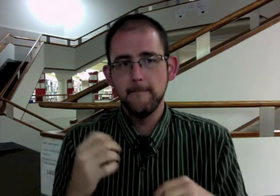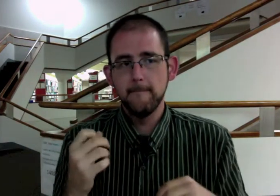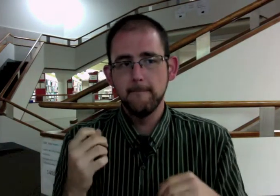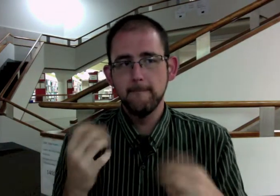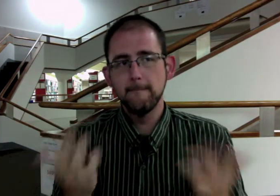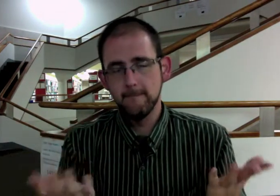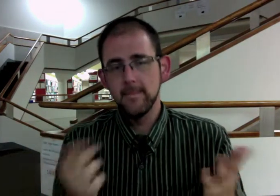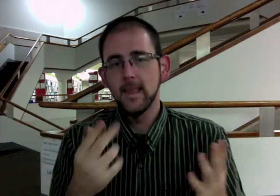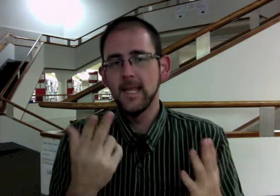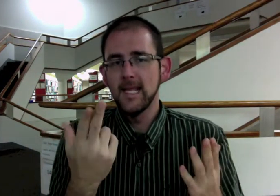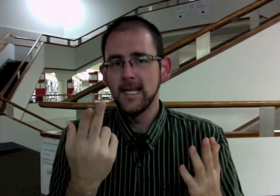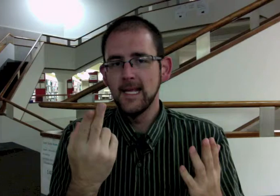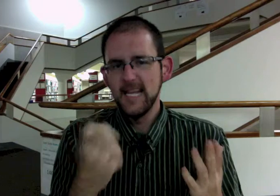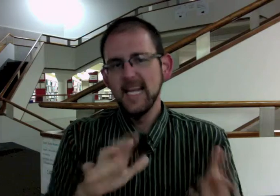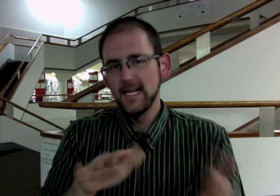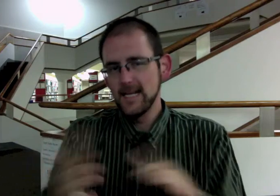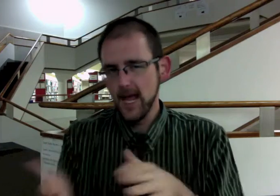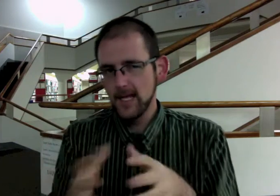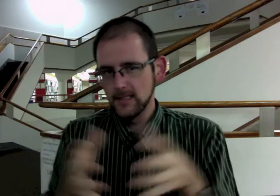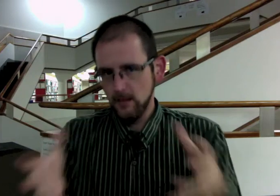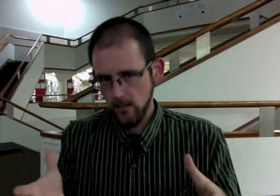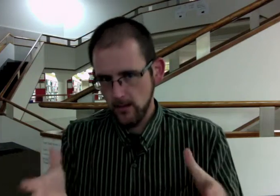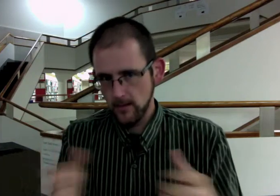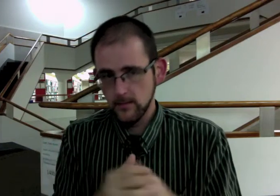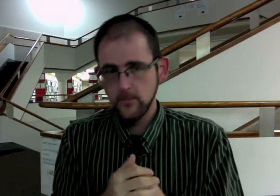He dies a lot.